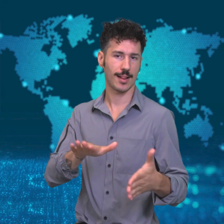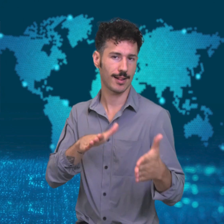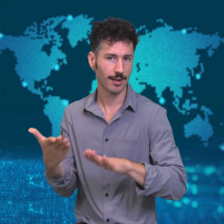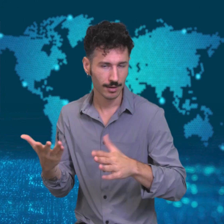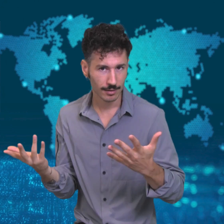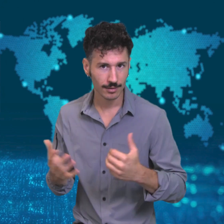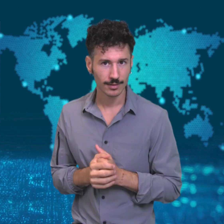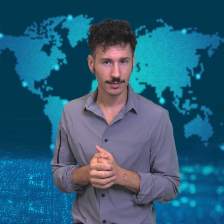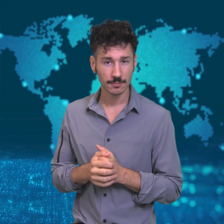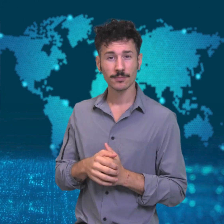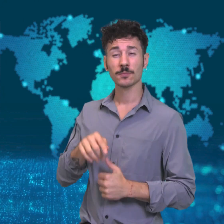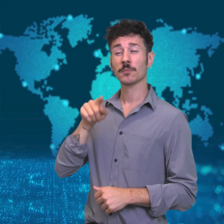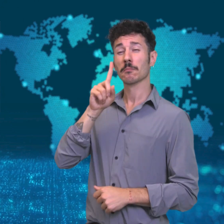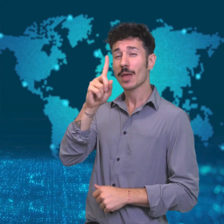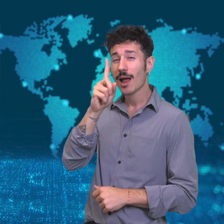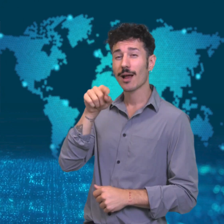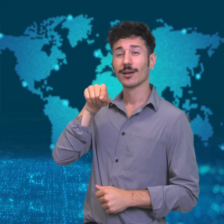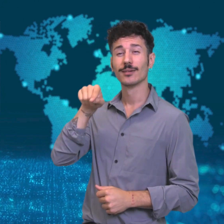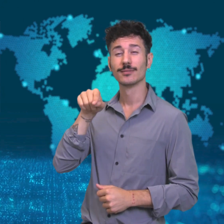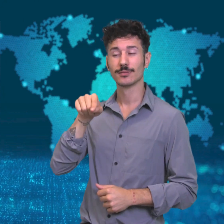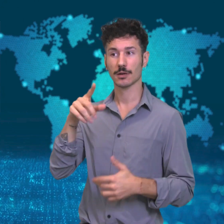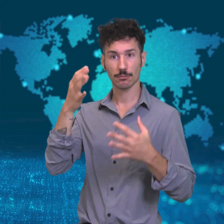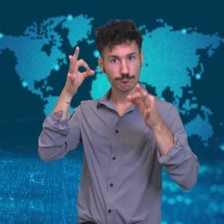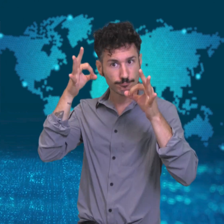He died of natural causes.